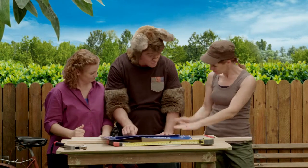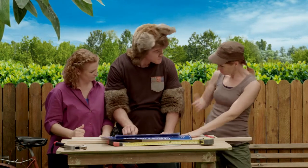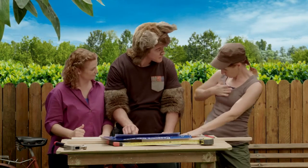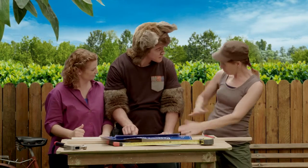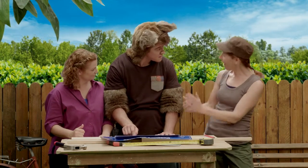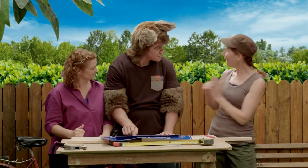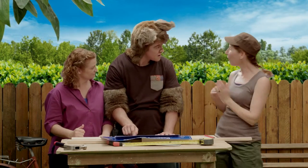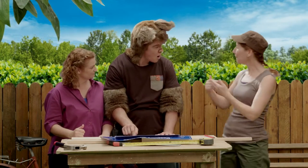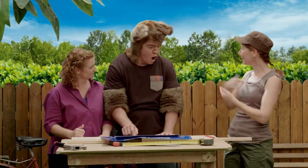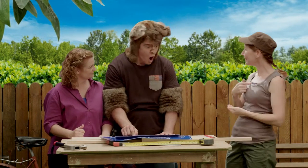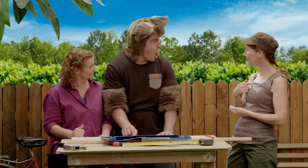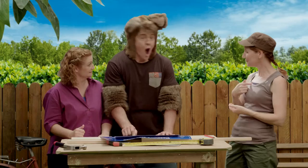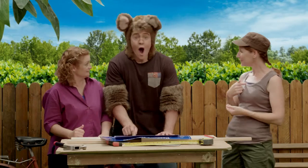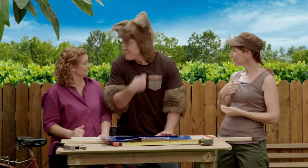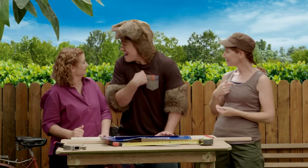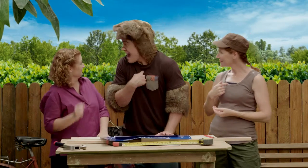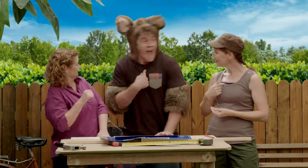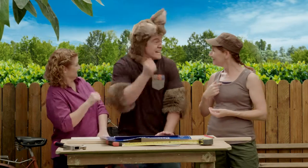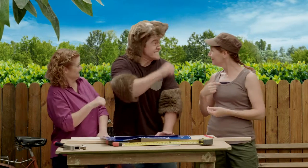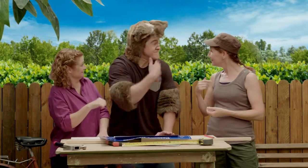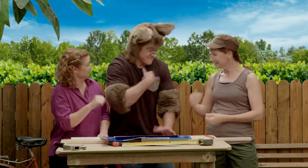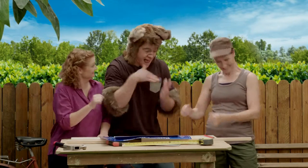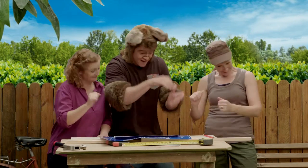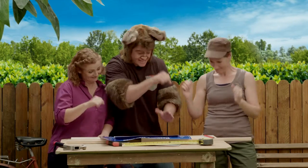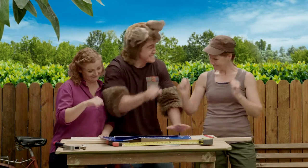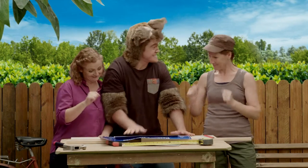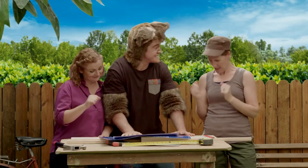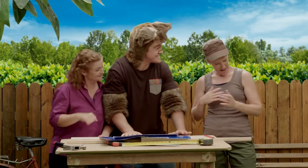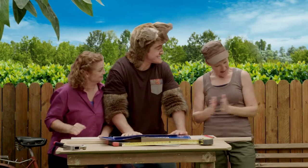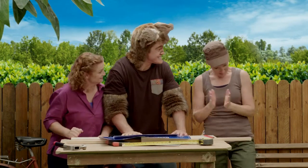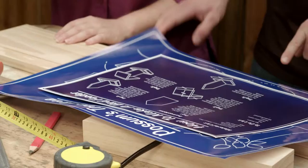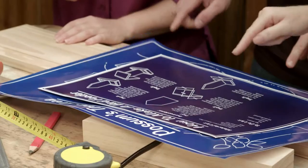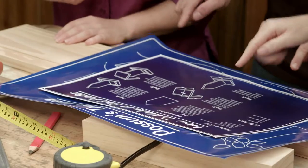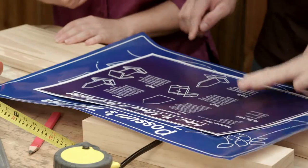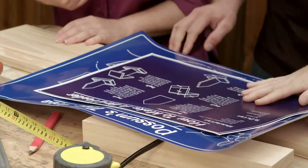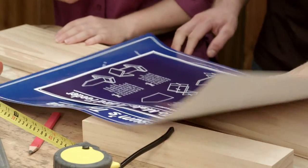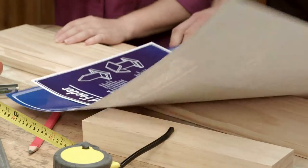Would you like to help me make it? Me? Oh yes, I’d love to help you make it! Yes!